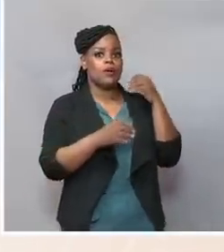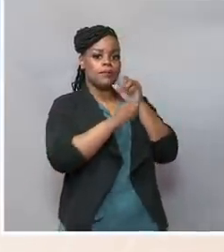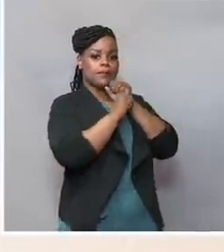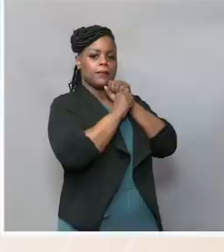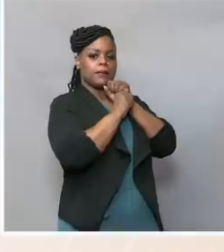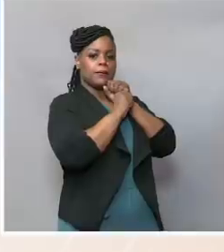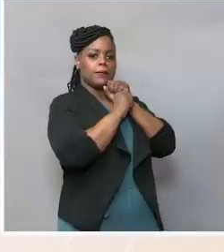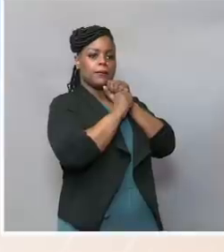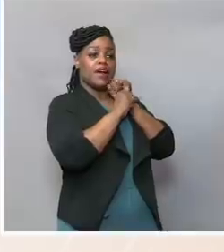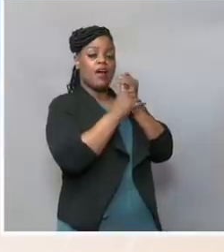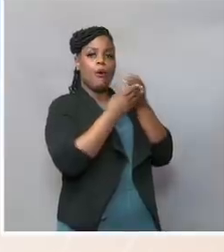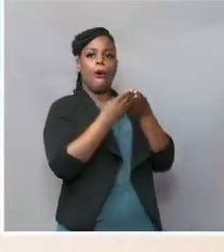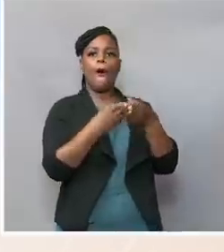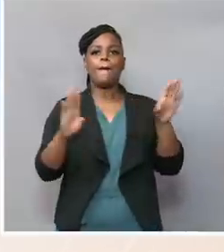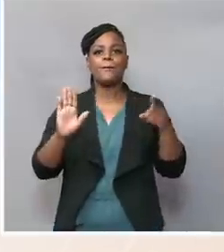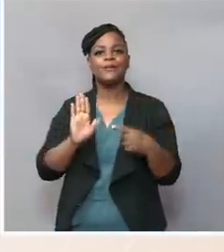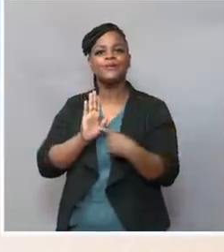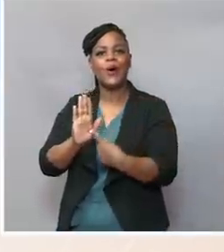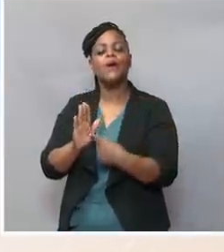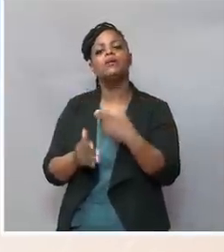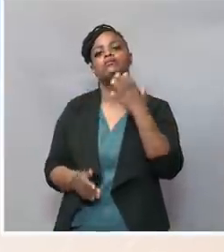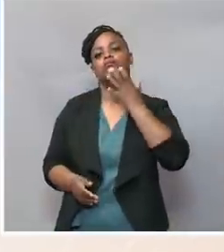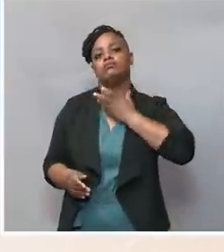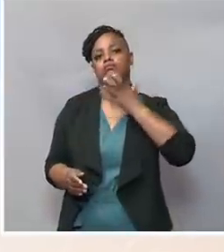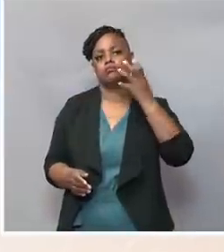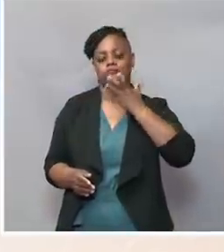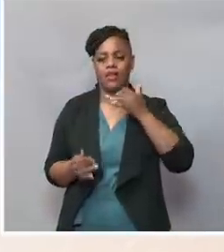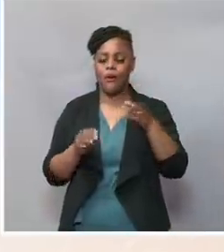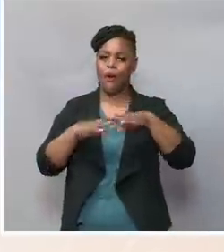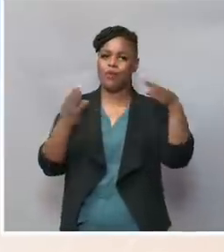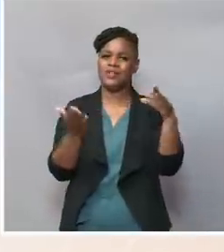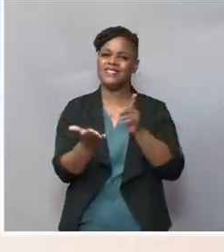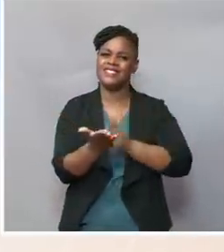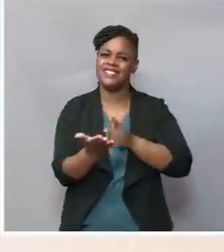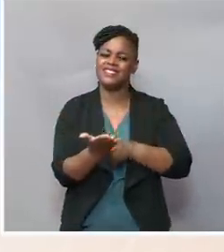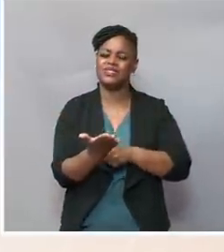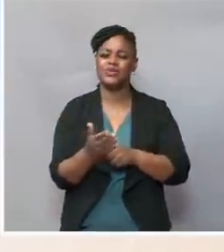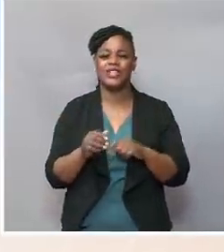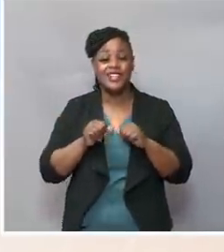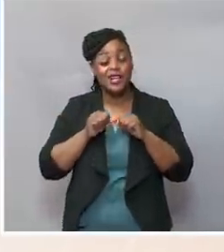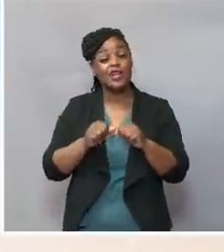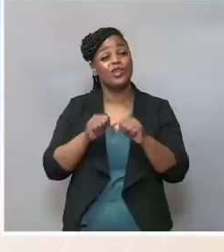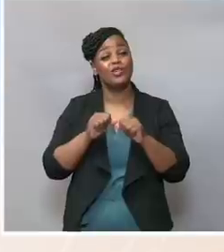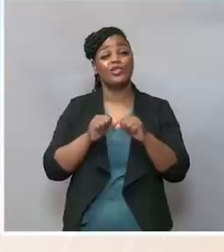and draw connections to the continuing legacies in the present and into the future.